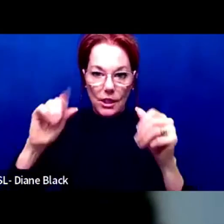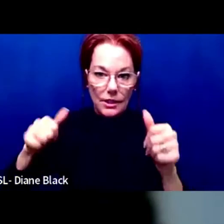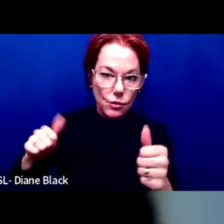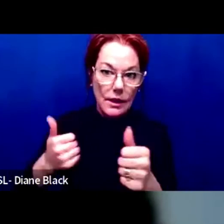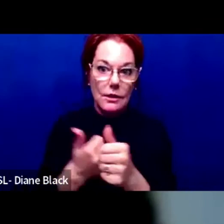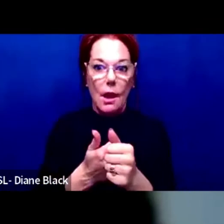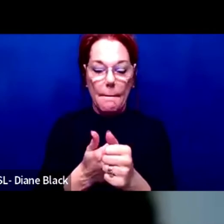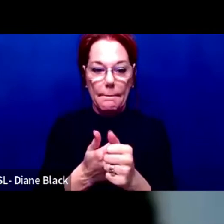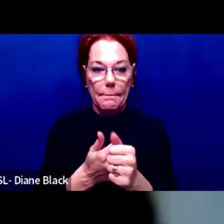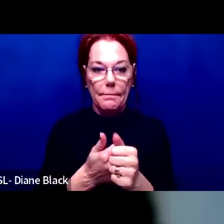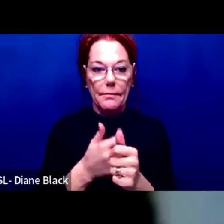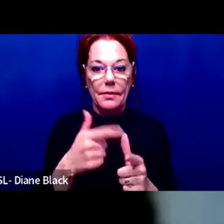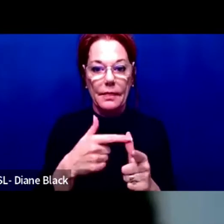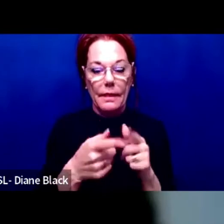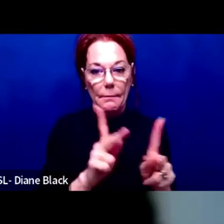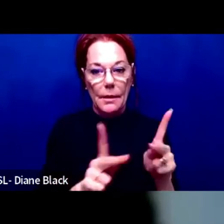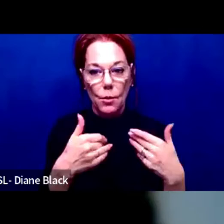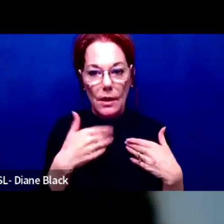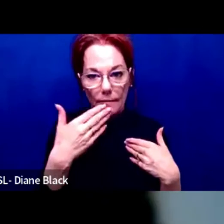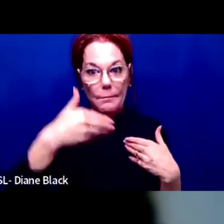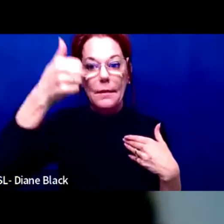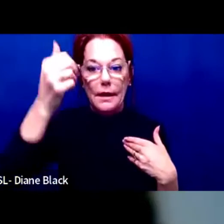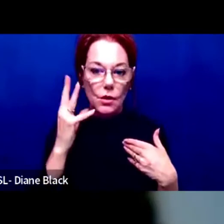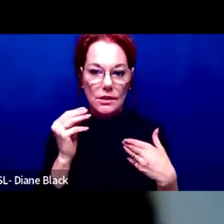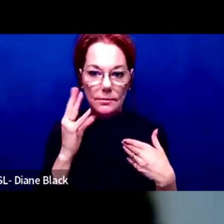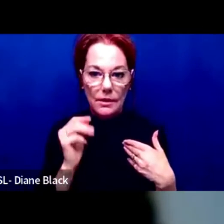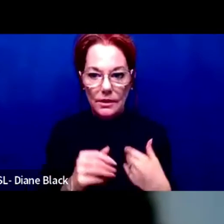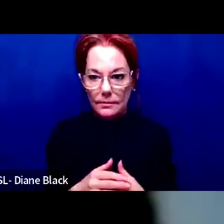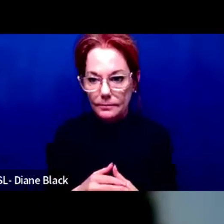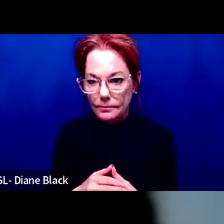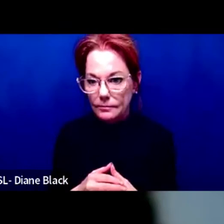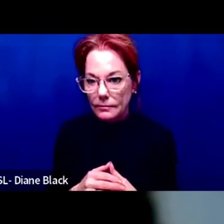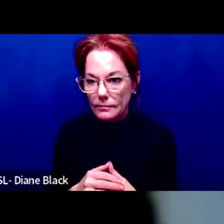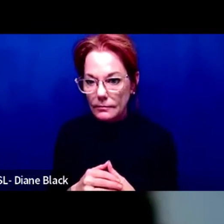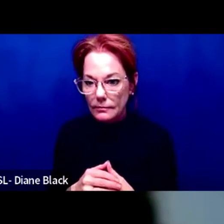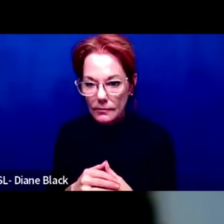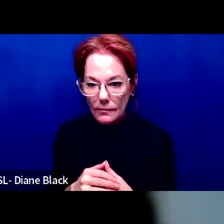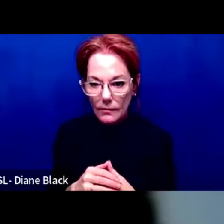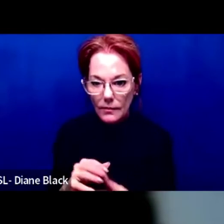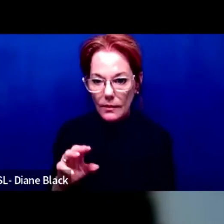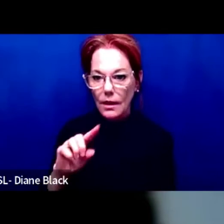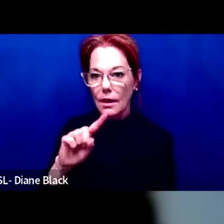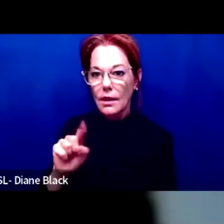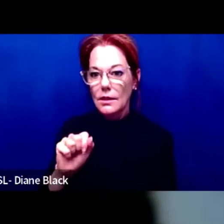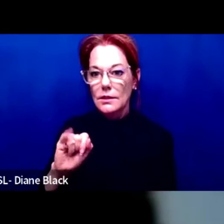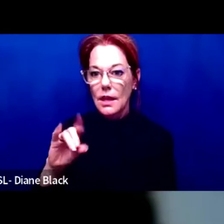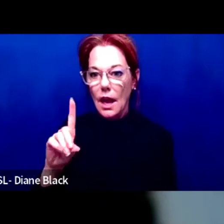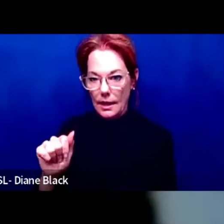able to have better experiences. Zaida Ricker: Megan, in the report, it talks about all of